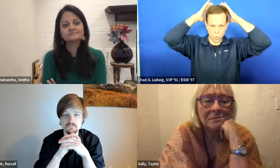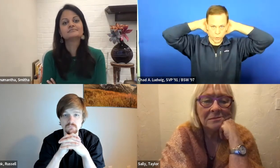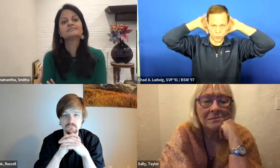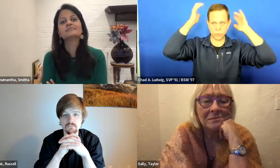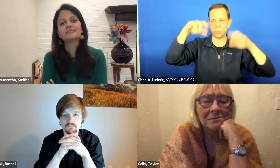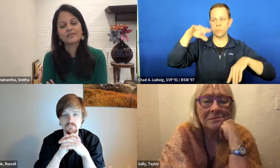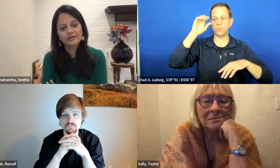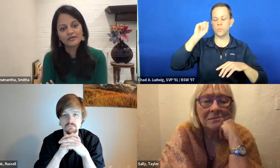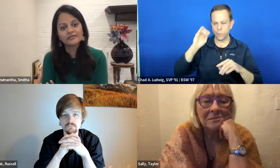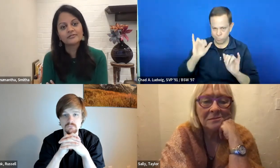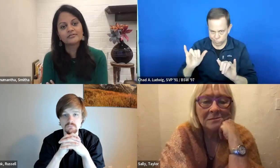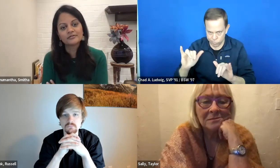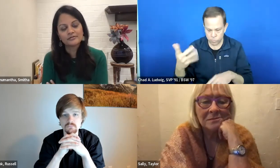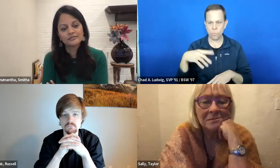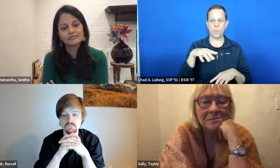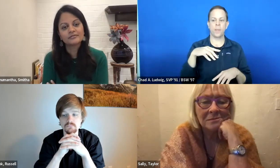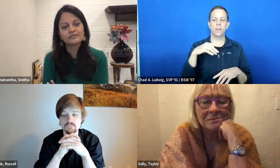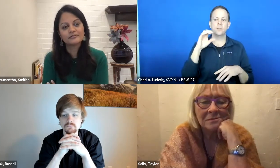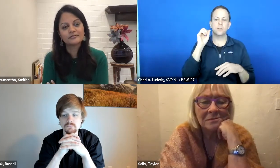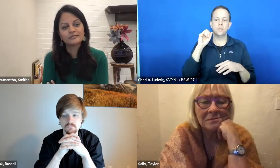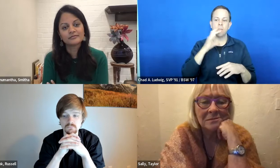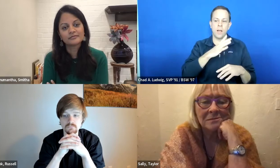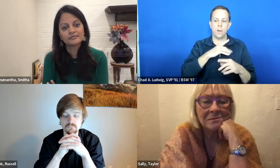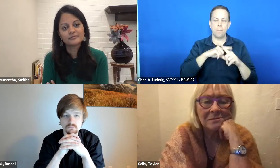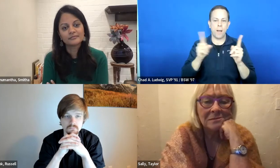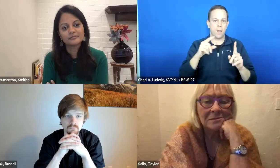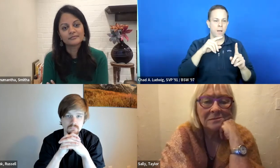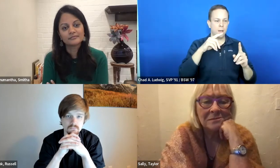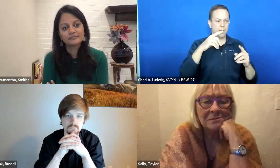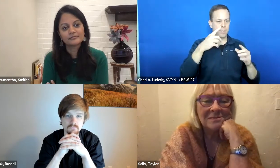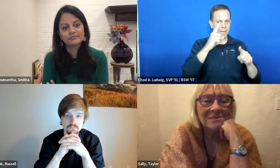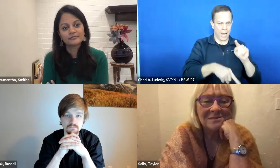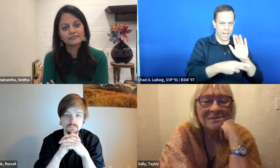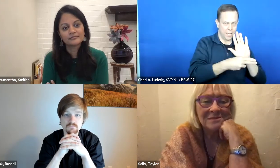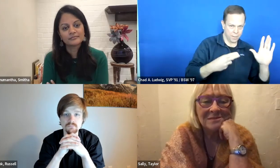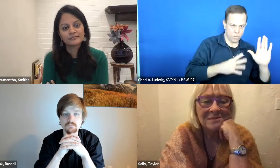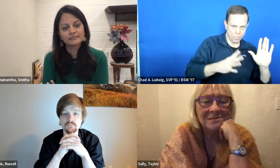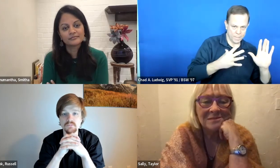there was 30 parts of her brain that were being lit up during the MRI,